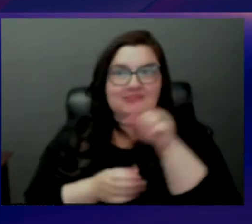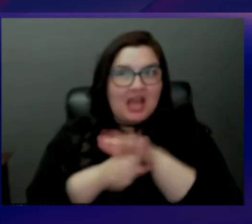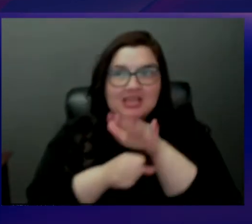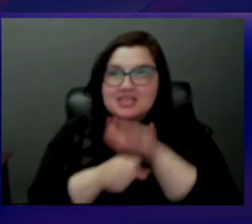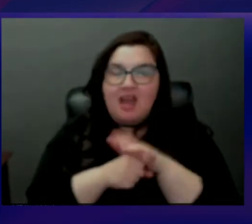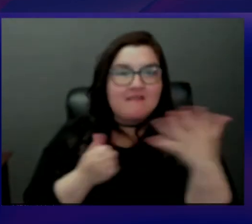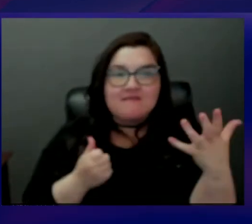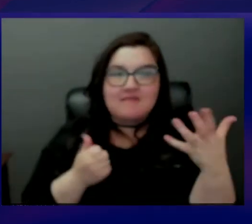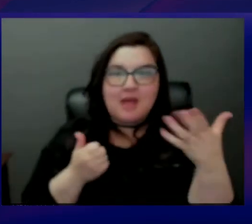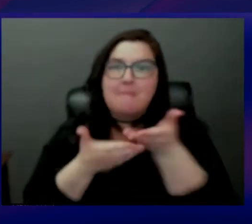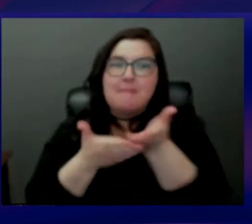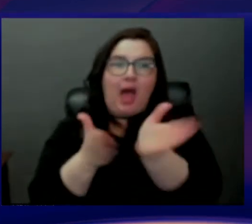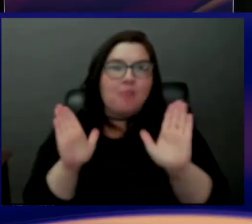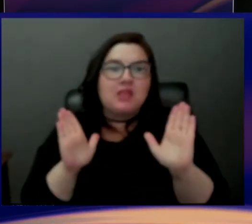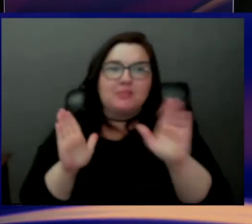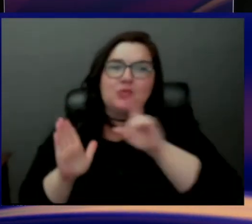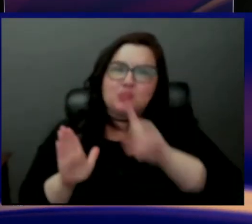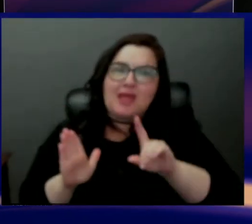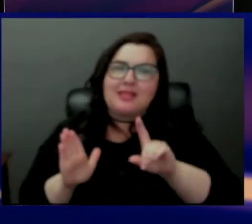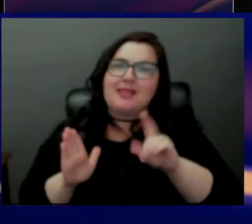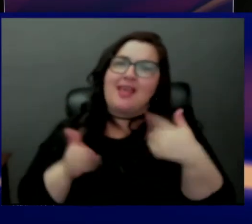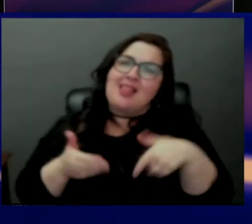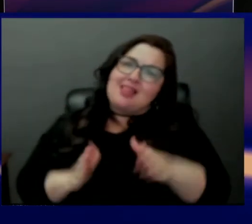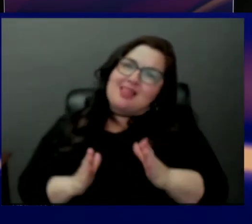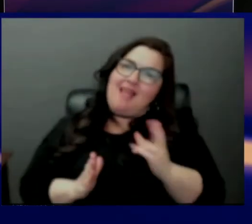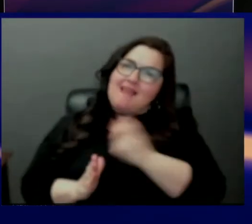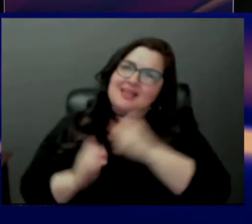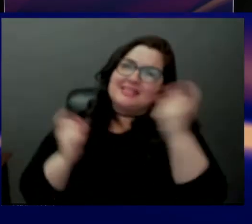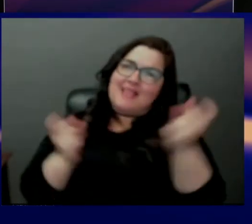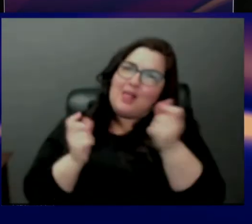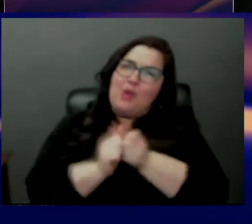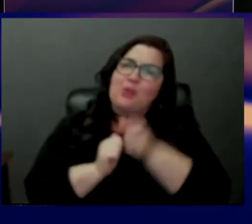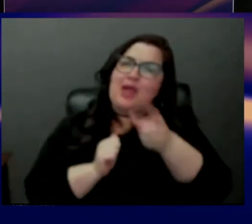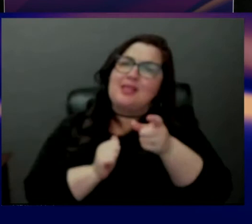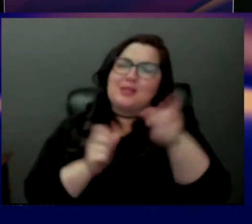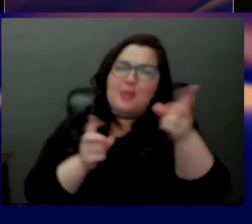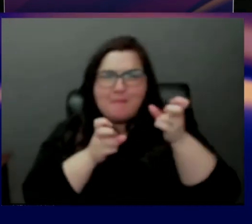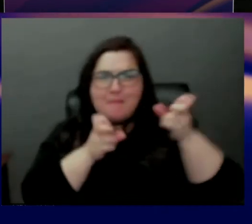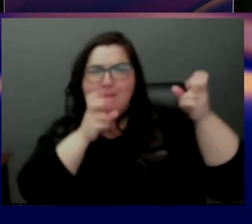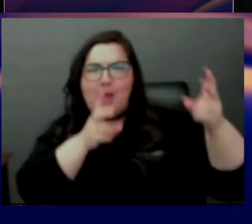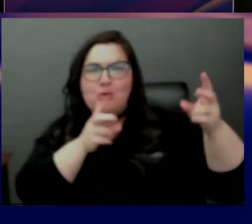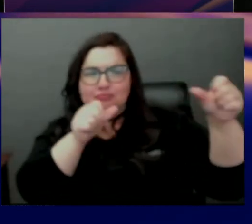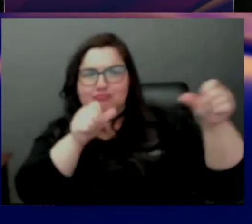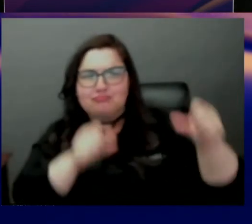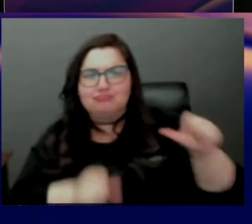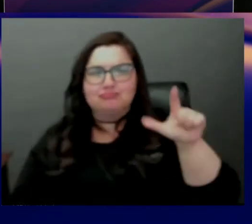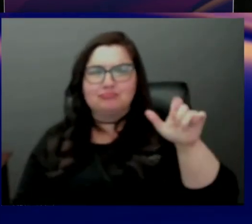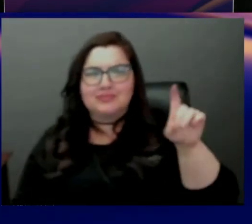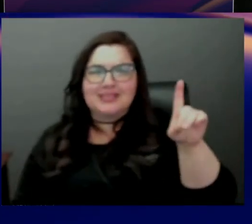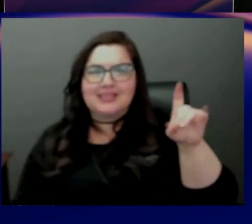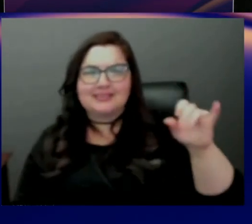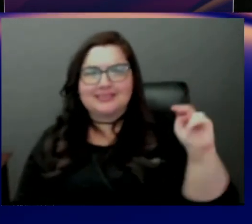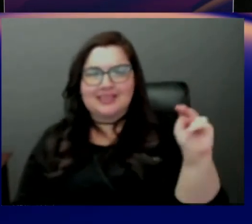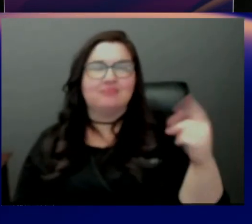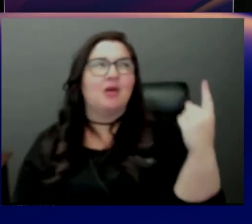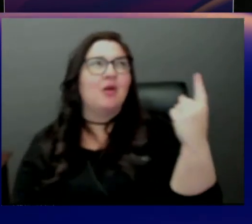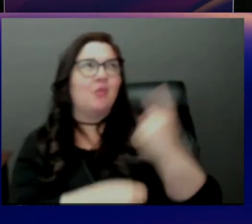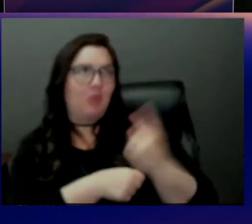Let us all celebrate with you Steve, post it to LinkedIn. One day. One day. - One day. Okay. - I promise, I will.